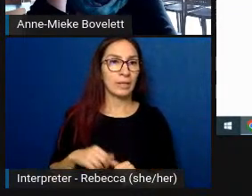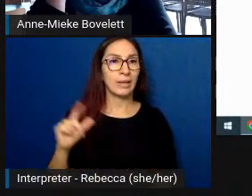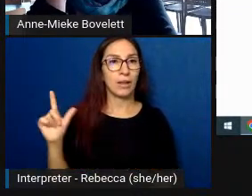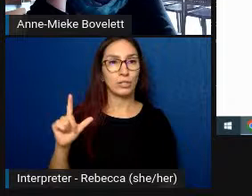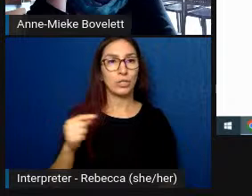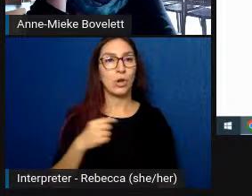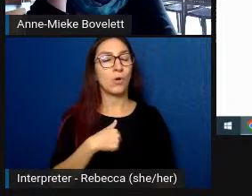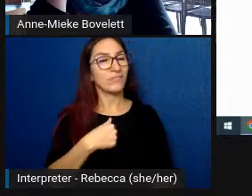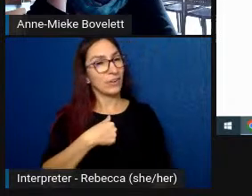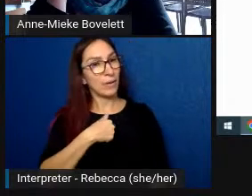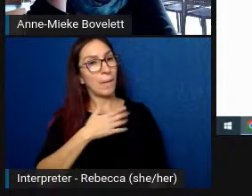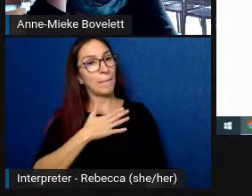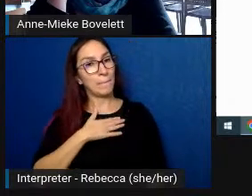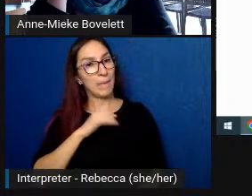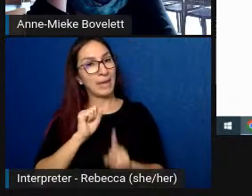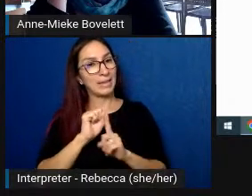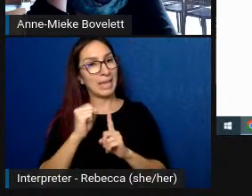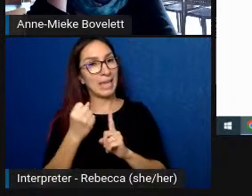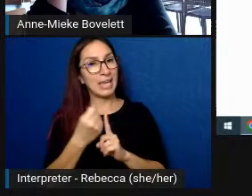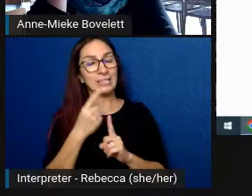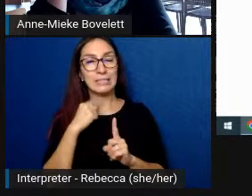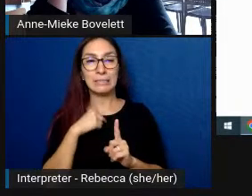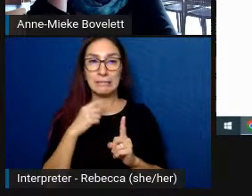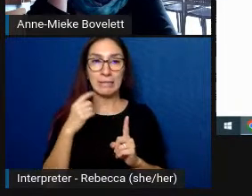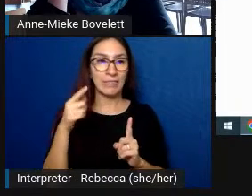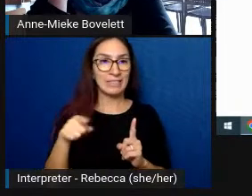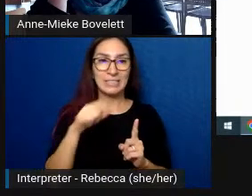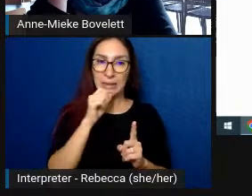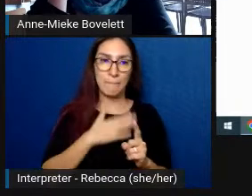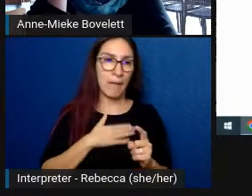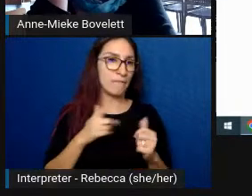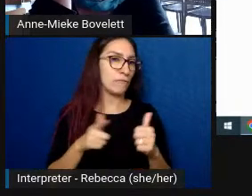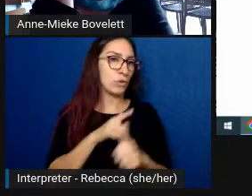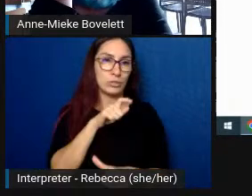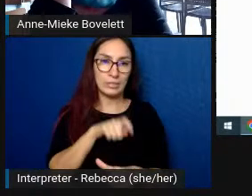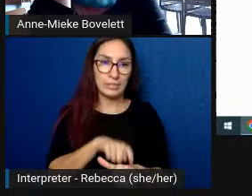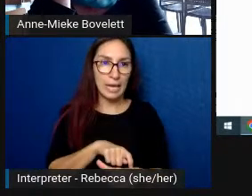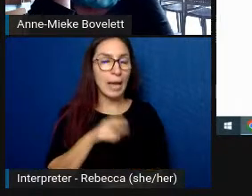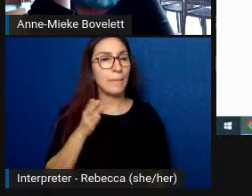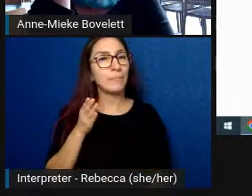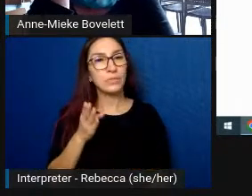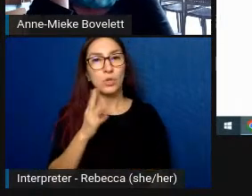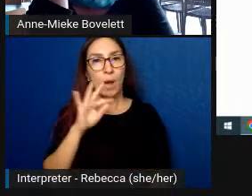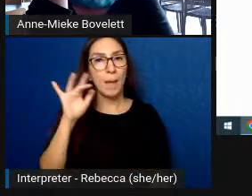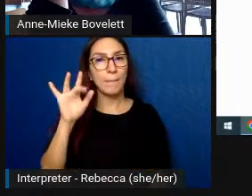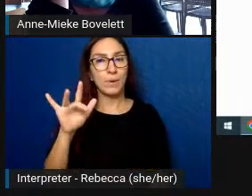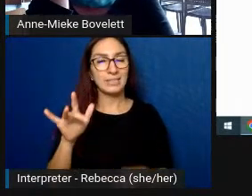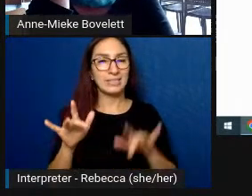How to make a drop-down accessible? Lazar Bulatovic: Basically in my case let's say